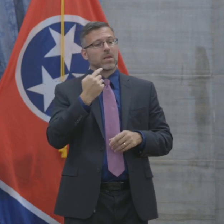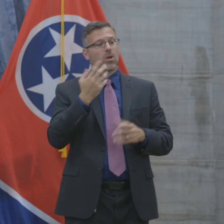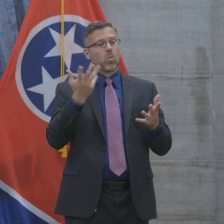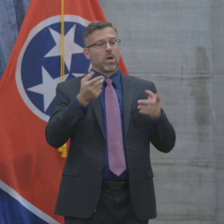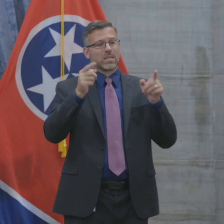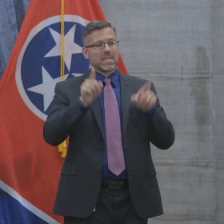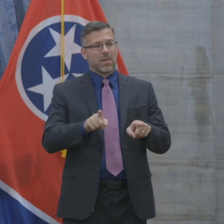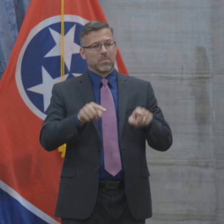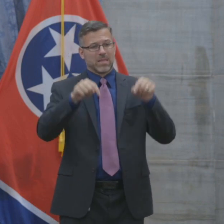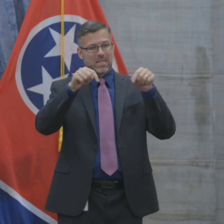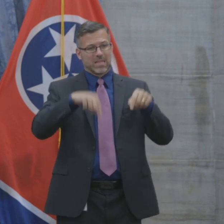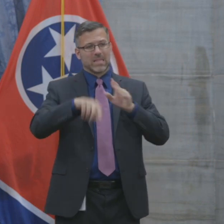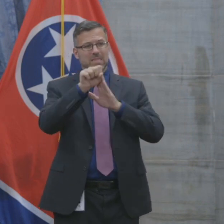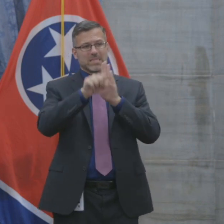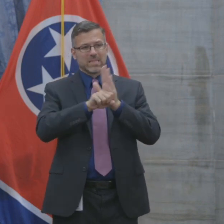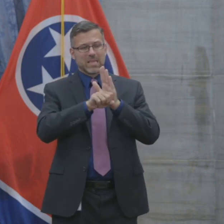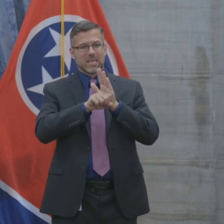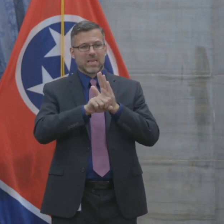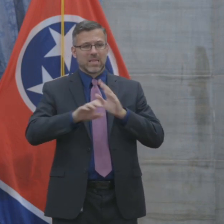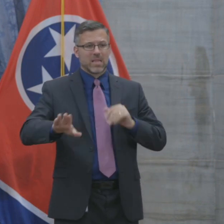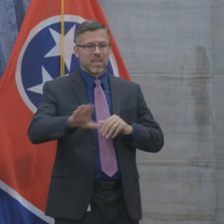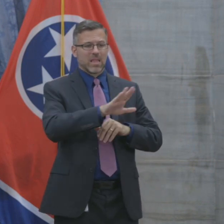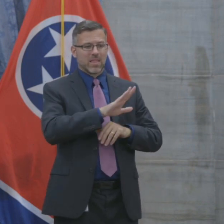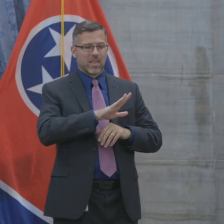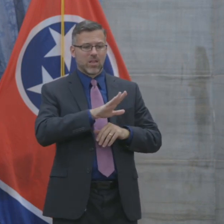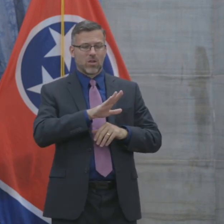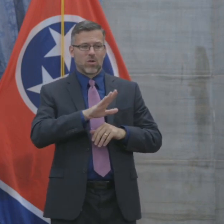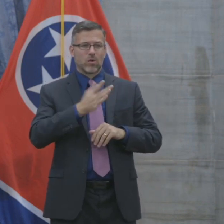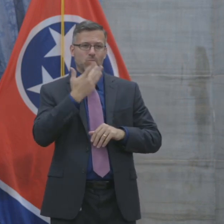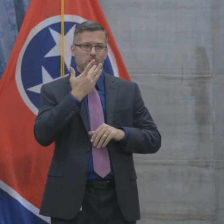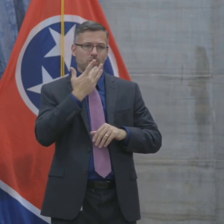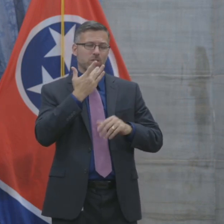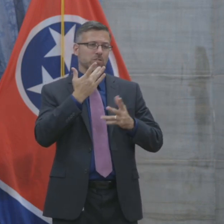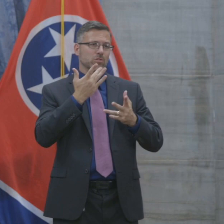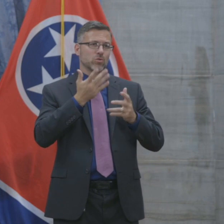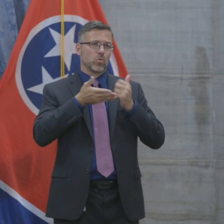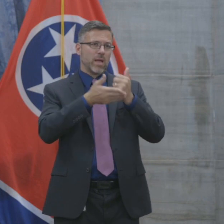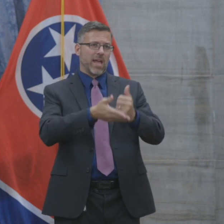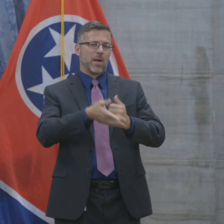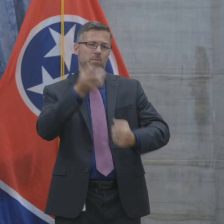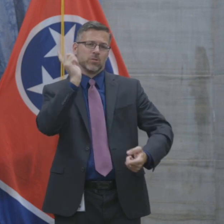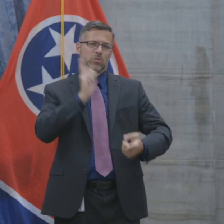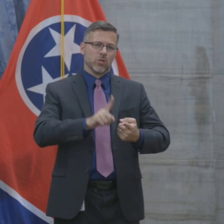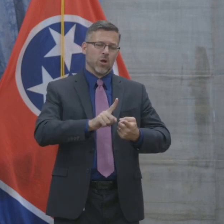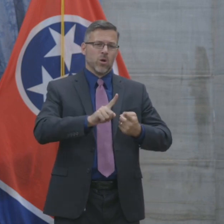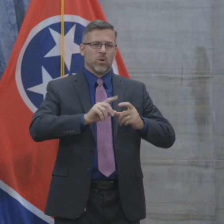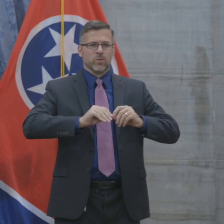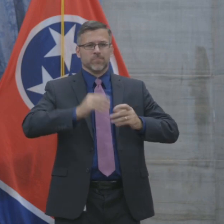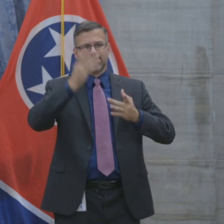appears to be working. That's what will mitigate the spread.